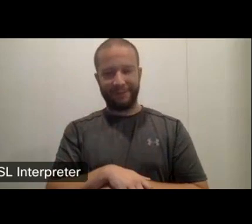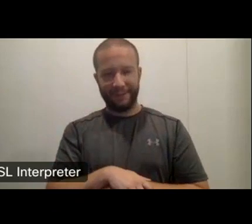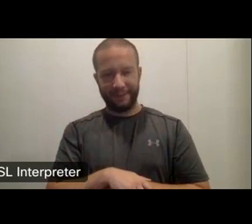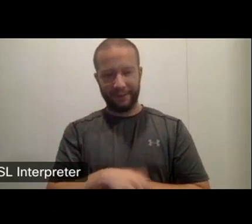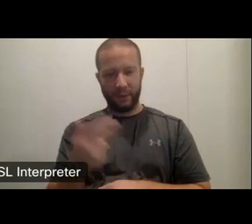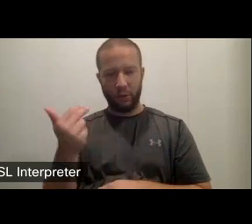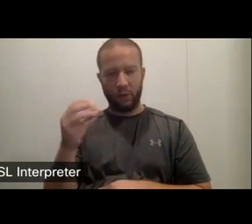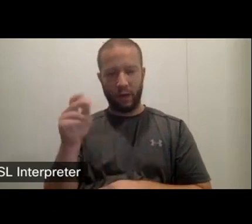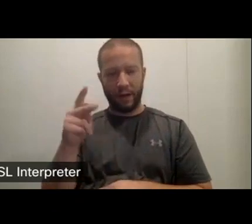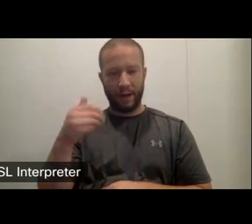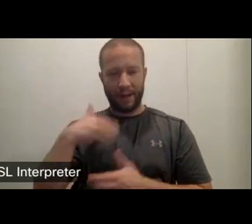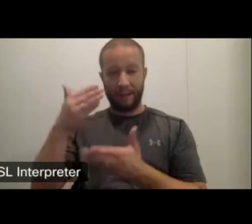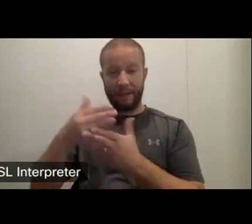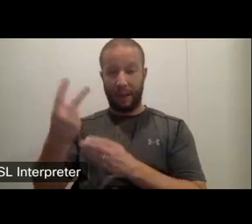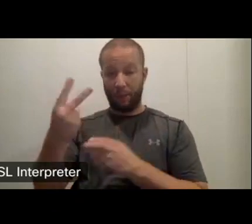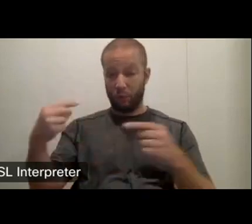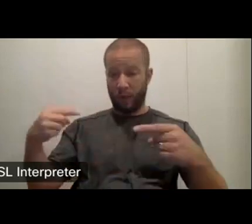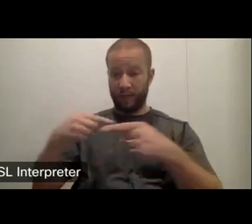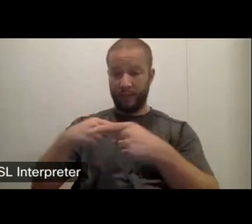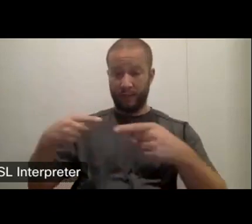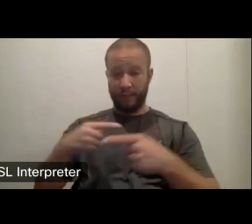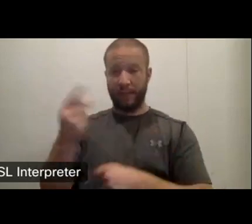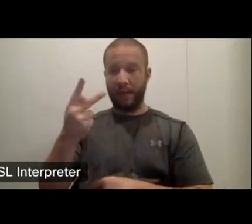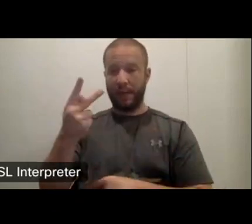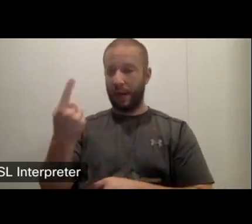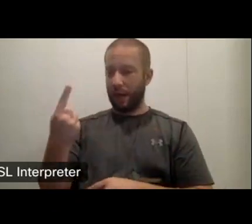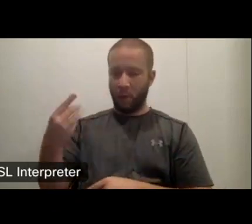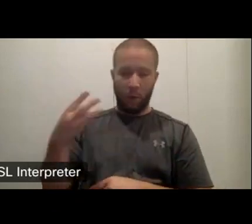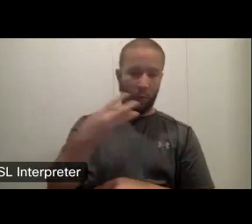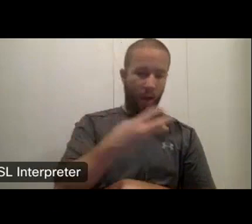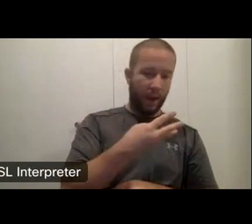K has a stop in both directions while 11th and K is only one direction and if this had